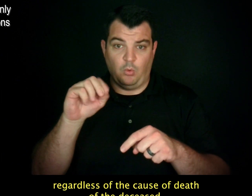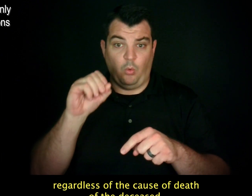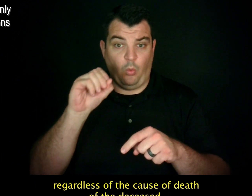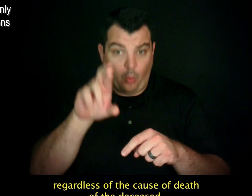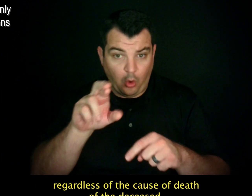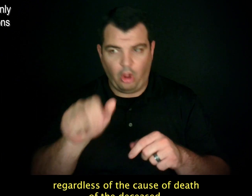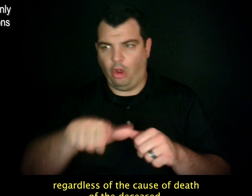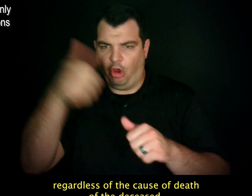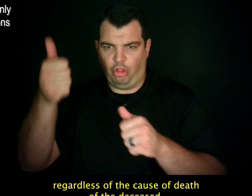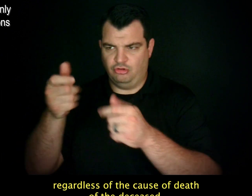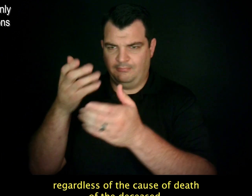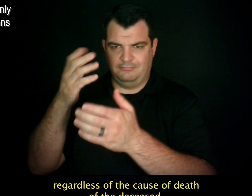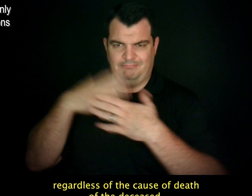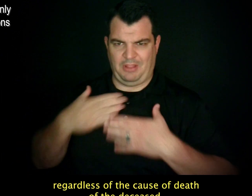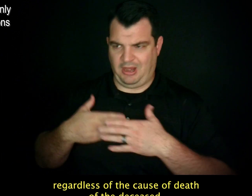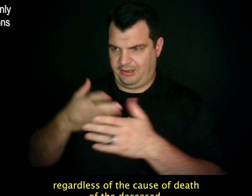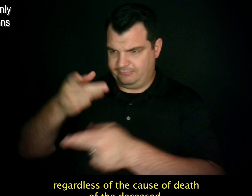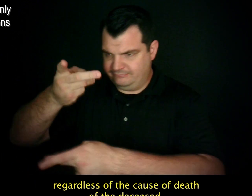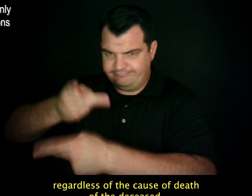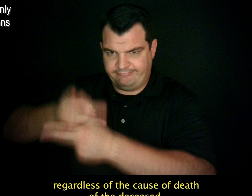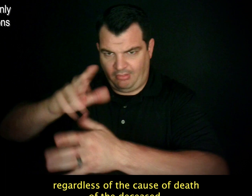regardless of the cause of death of the deceased.